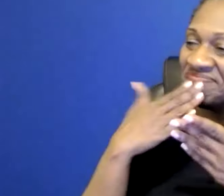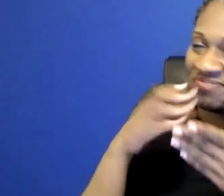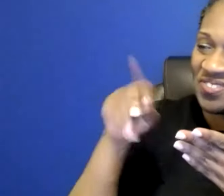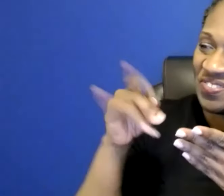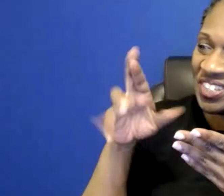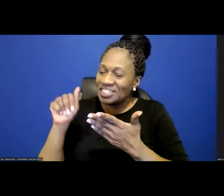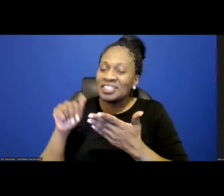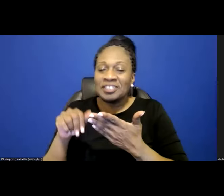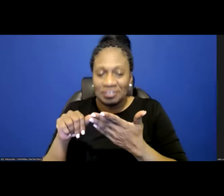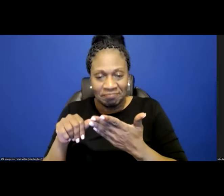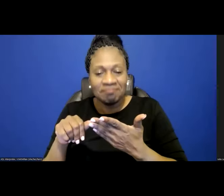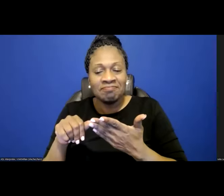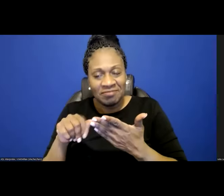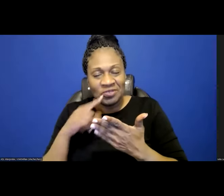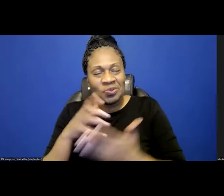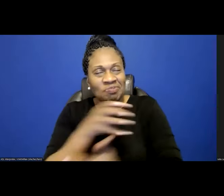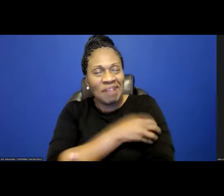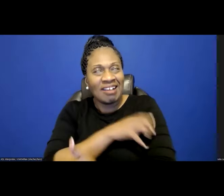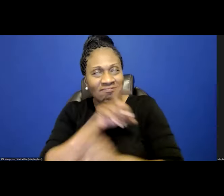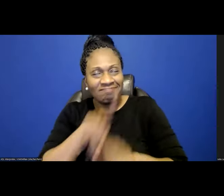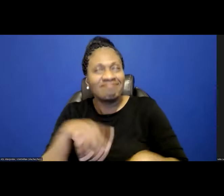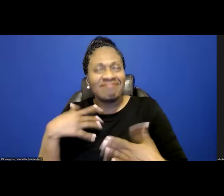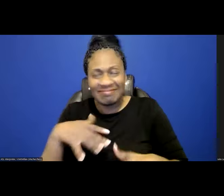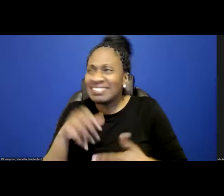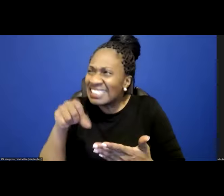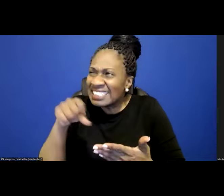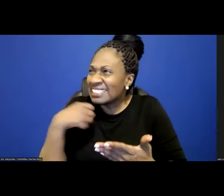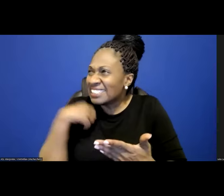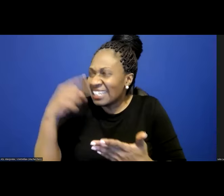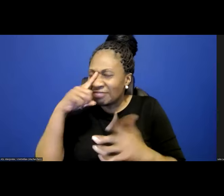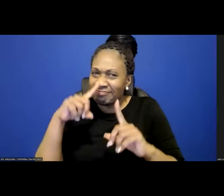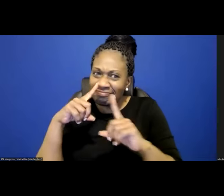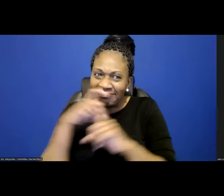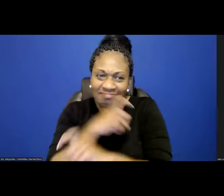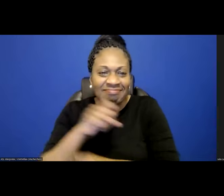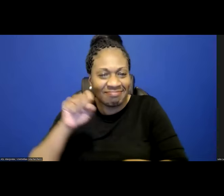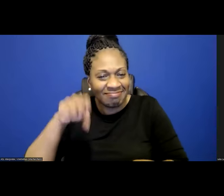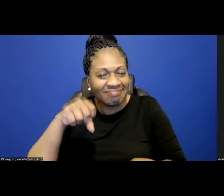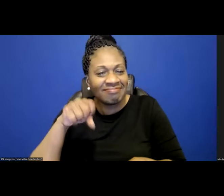That was a really powerful answer and it is such a, I think, such a complex thing to address.